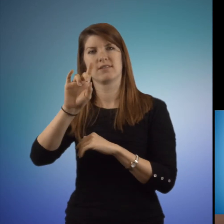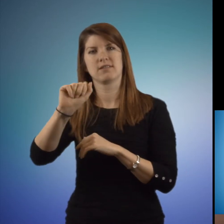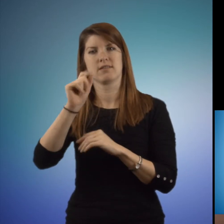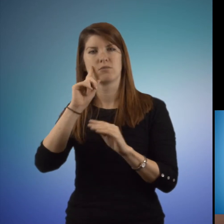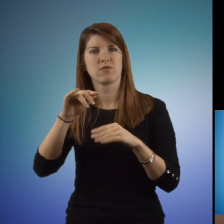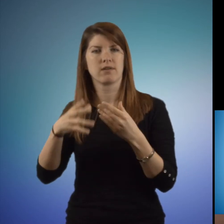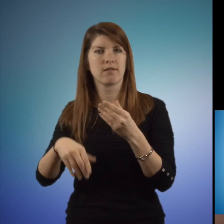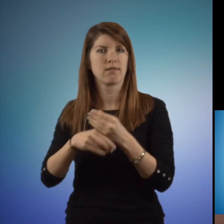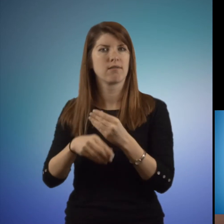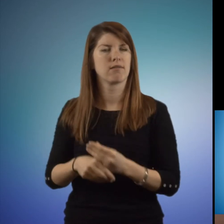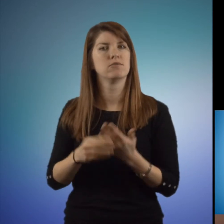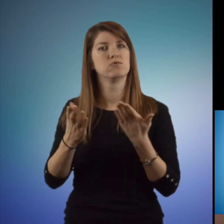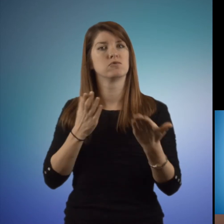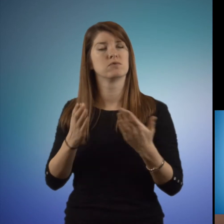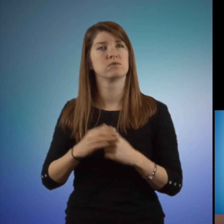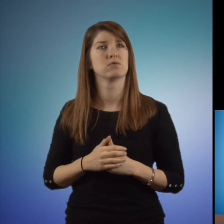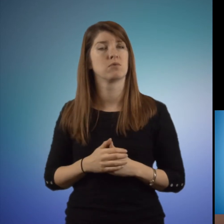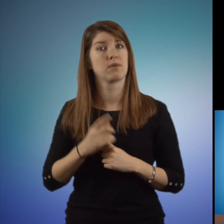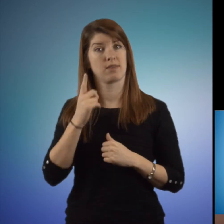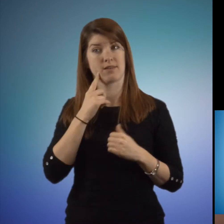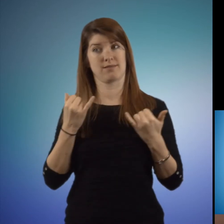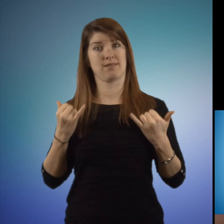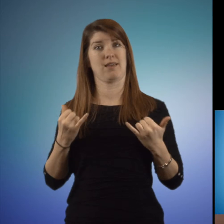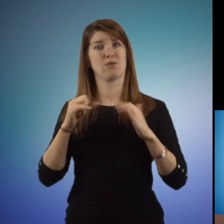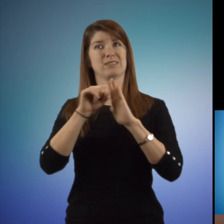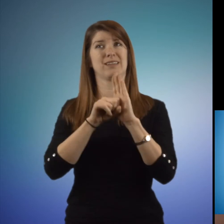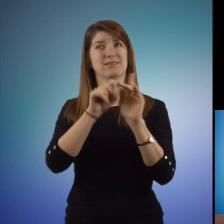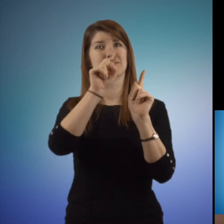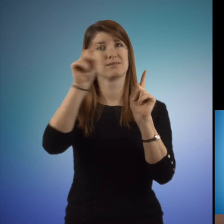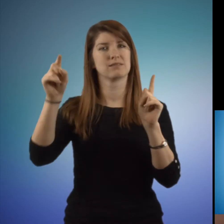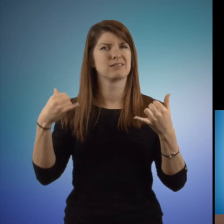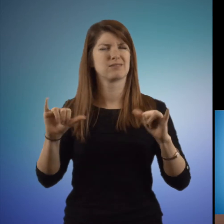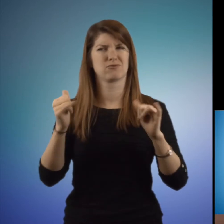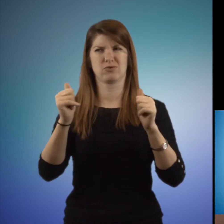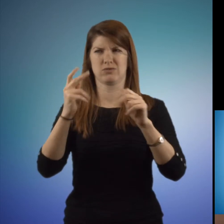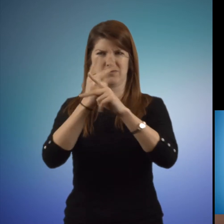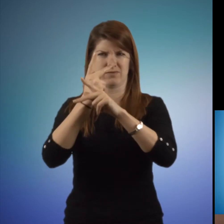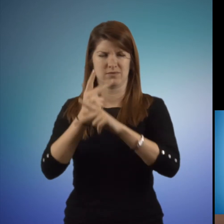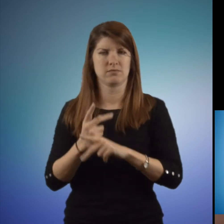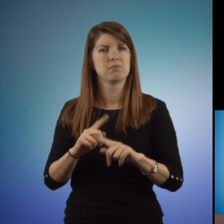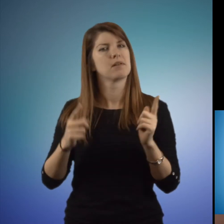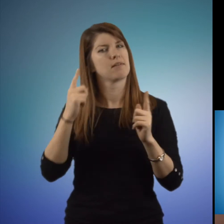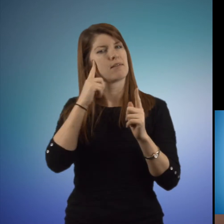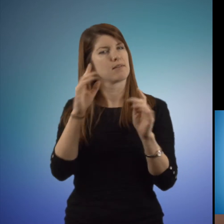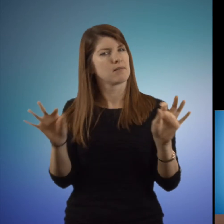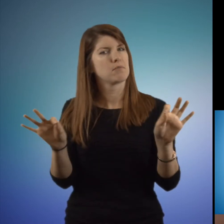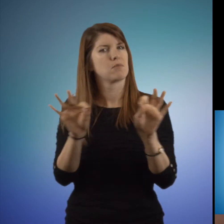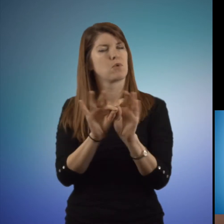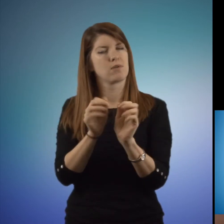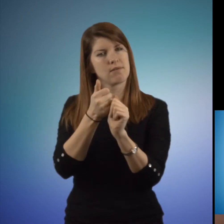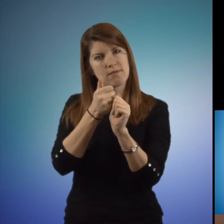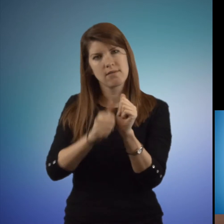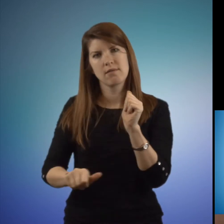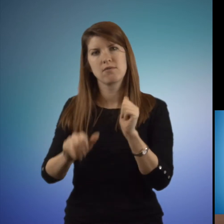So I think right now states are still trying to figure this out. But I think it's very important in every IEP meeting that we bring